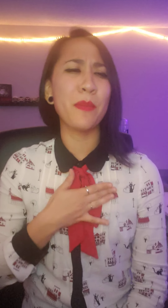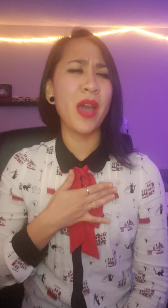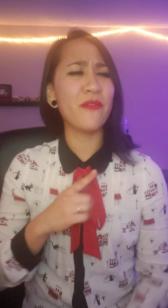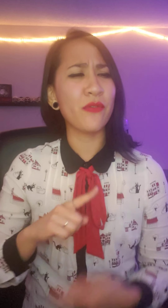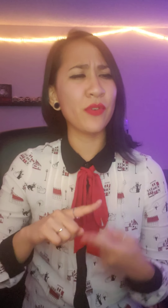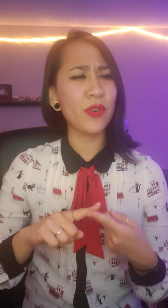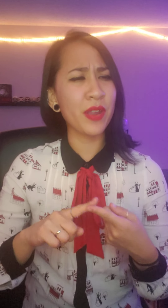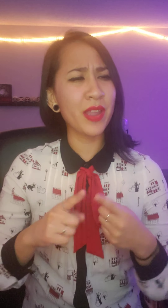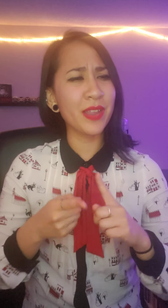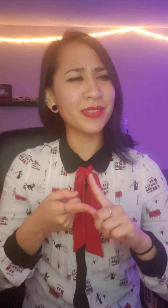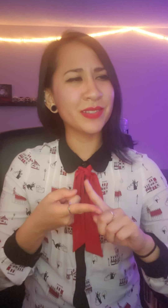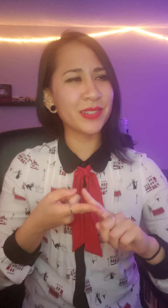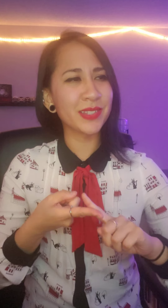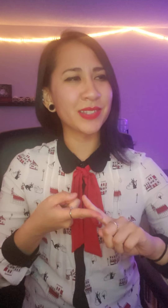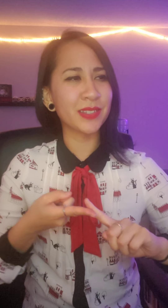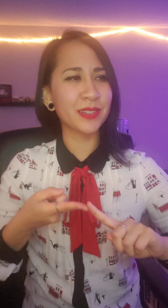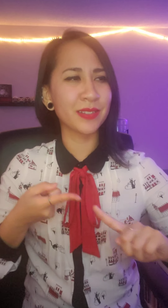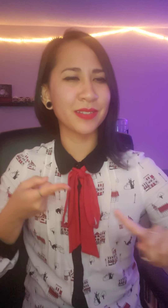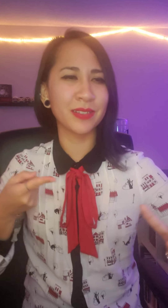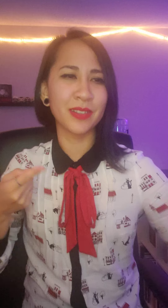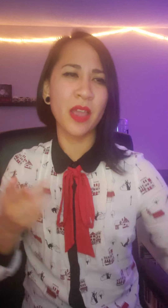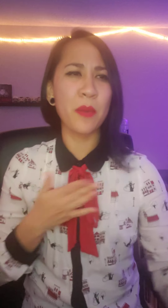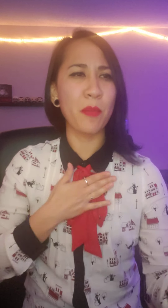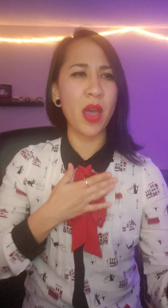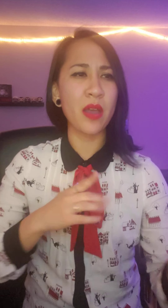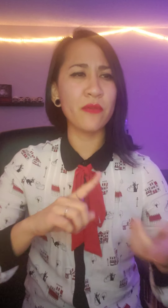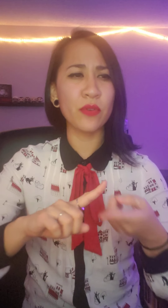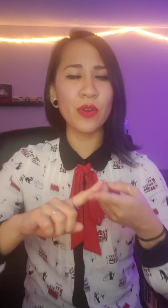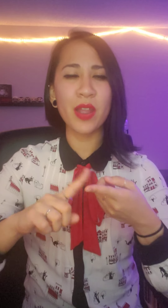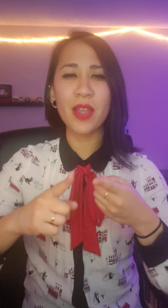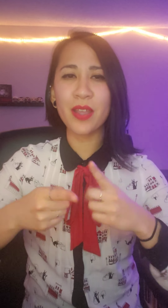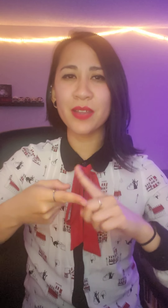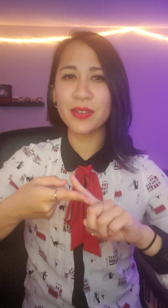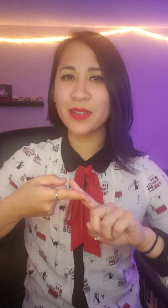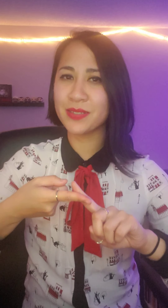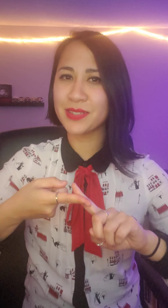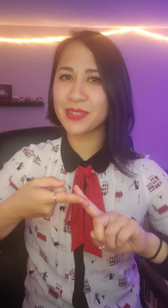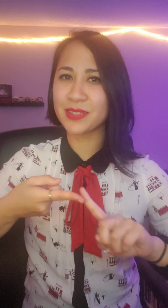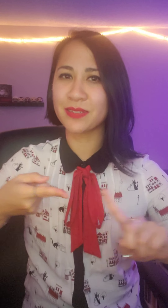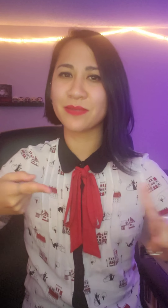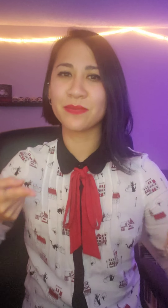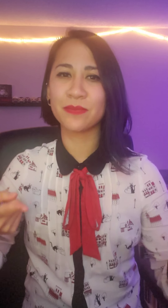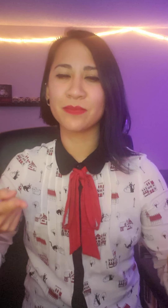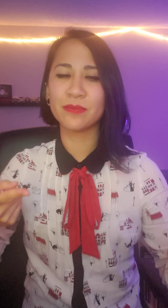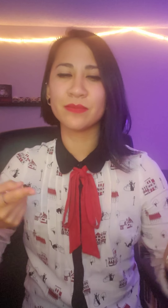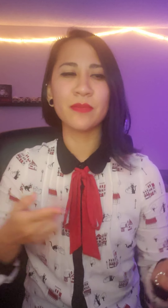My friends (I'm a saint, I'm a saint) My friends (I'm sick and tired of waiting)